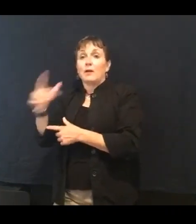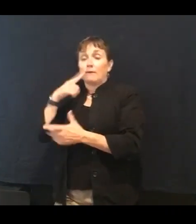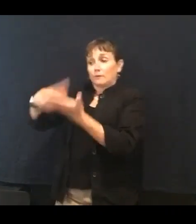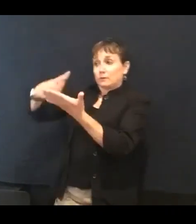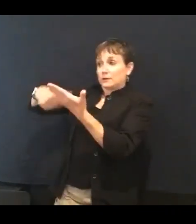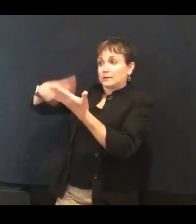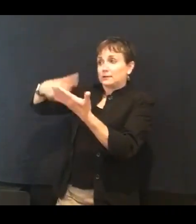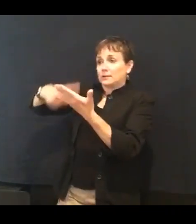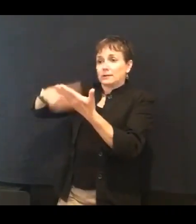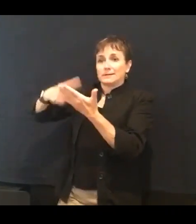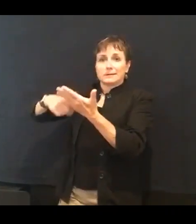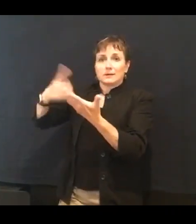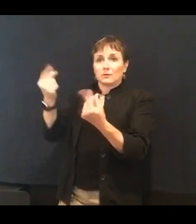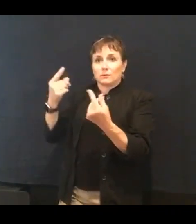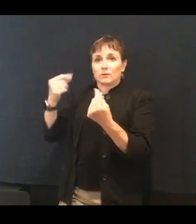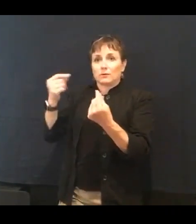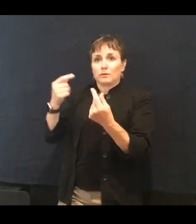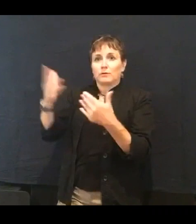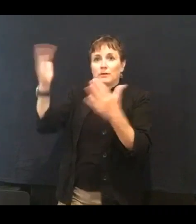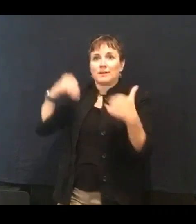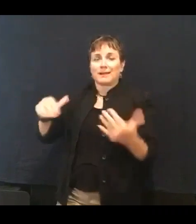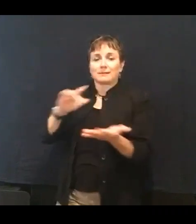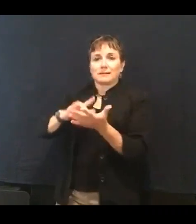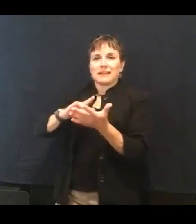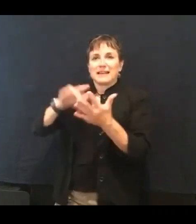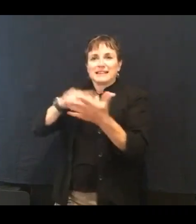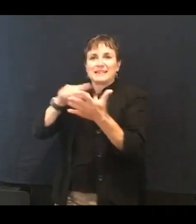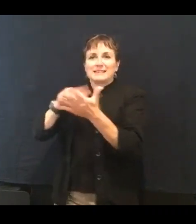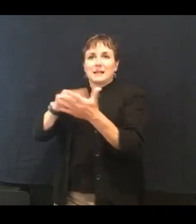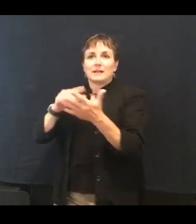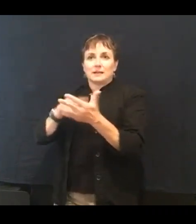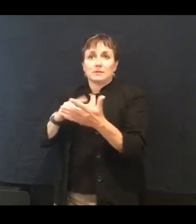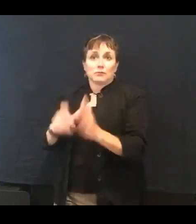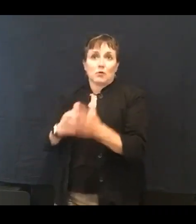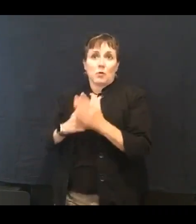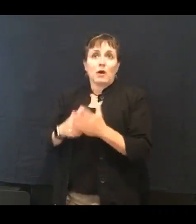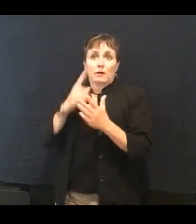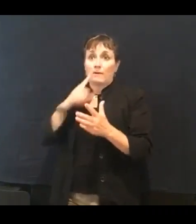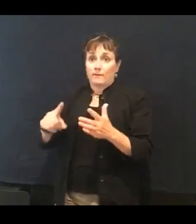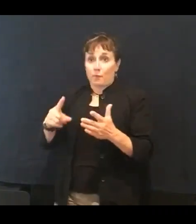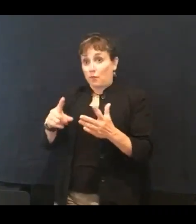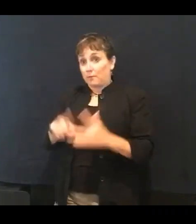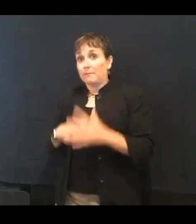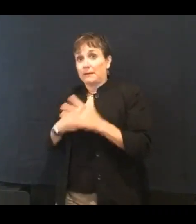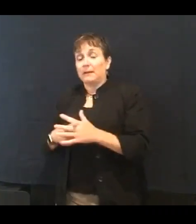toxicology studies that are necessary to start clinical trials, which we have begun designing.